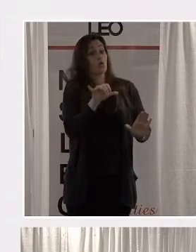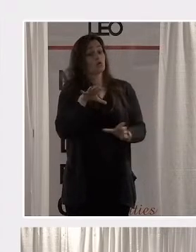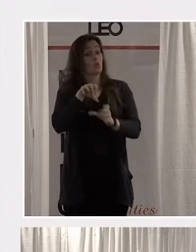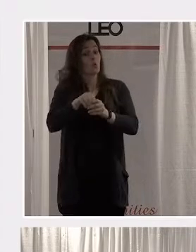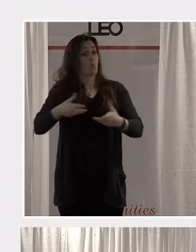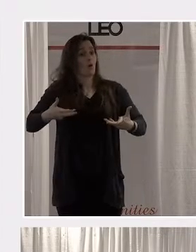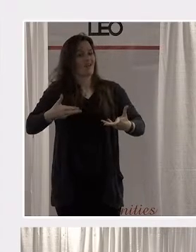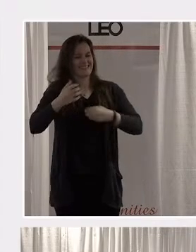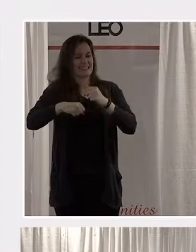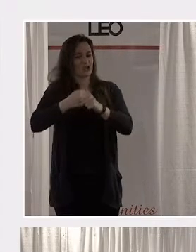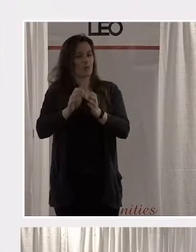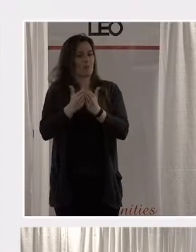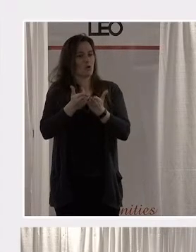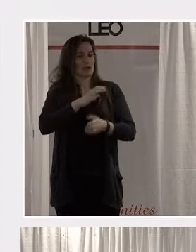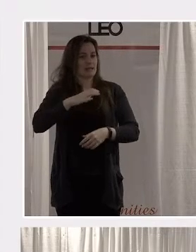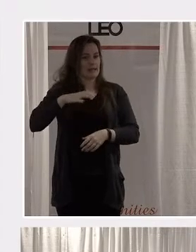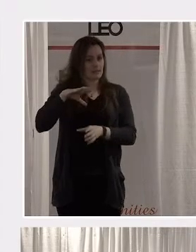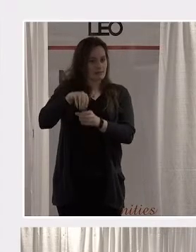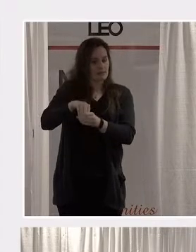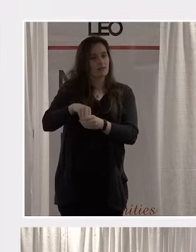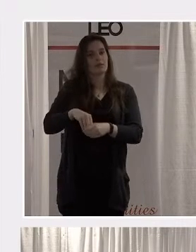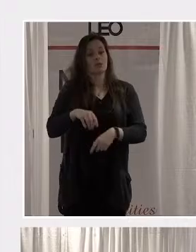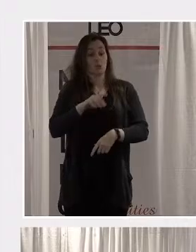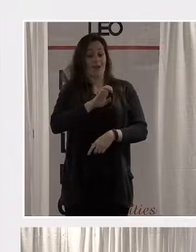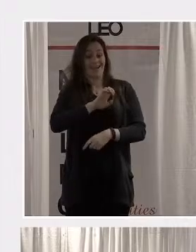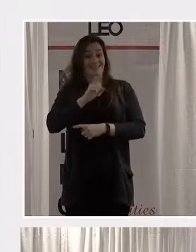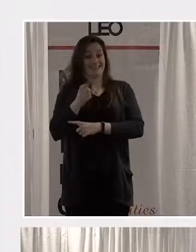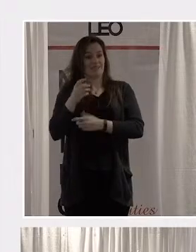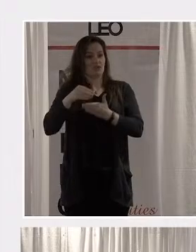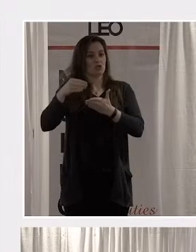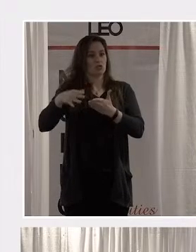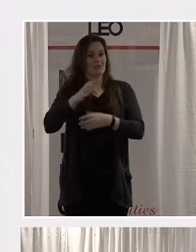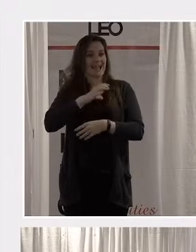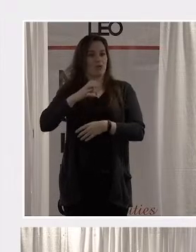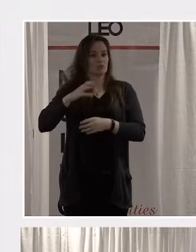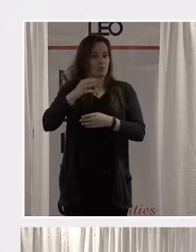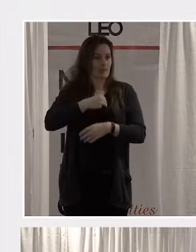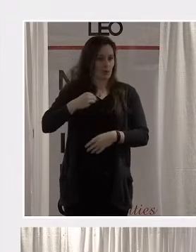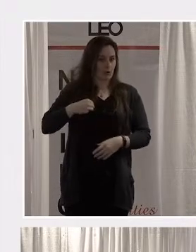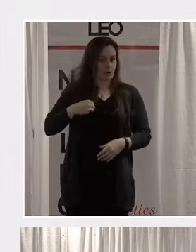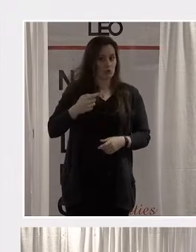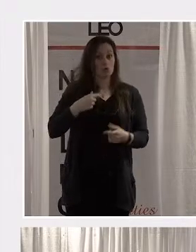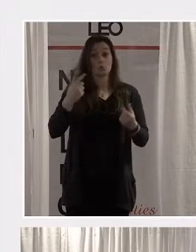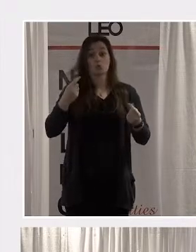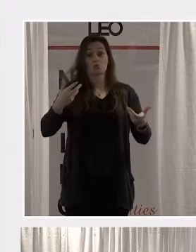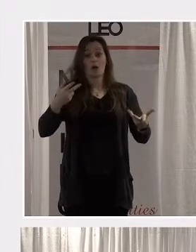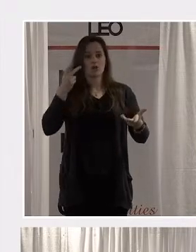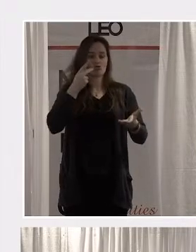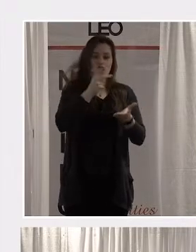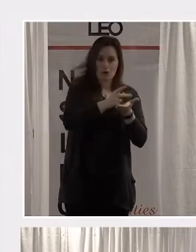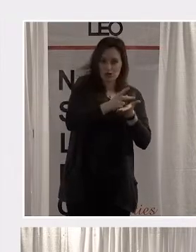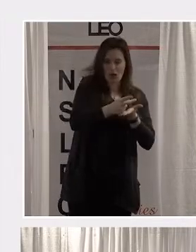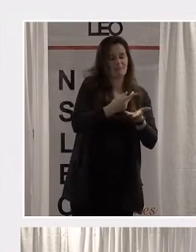AND SERVES AS ROLES OF TREASURER, DIRECTOR OF MERCHANDISE